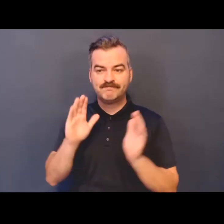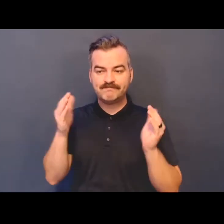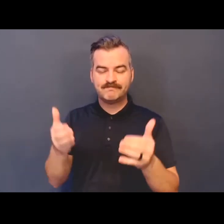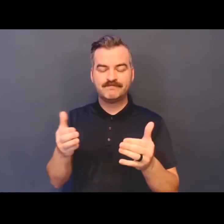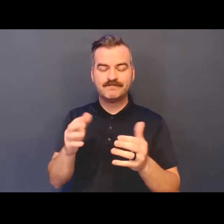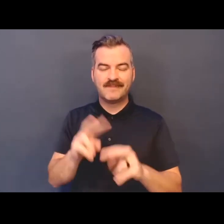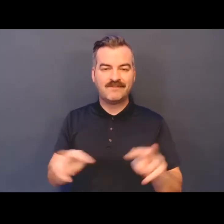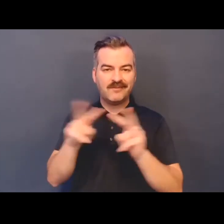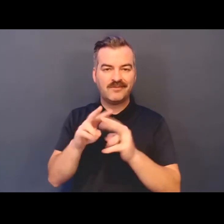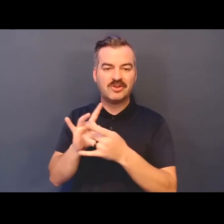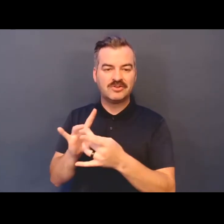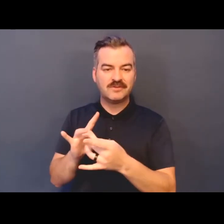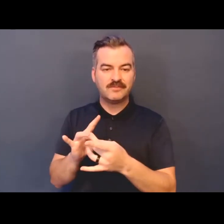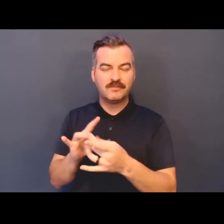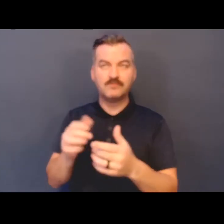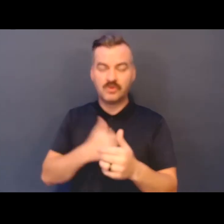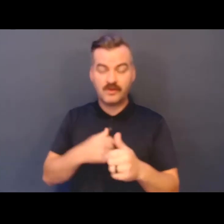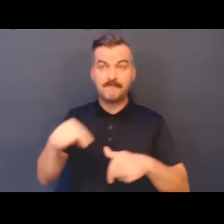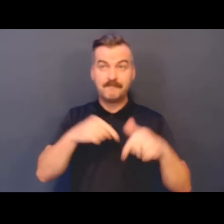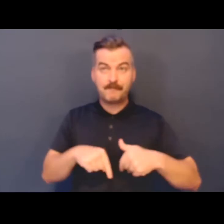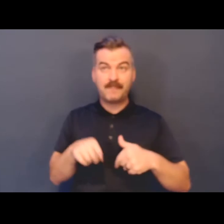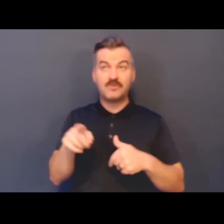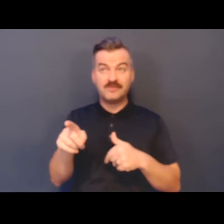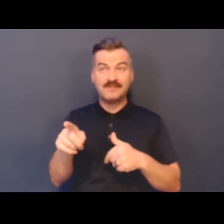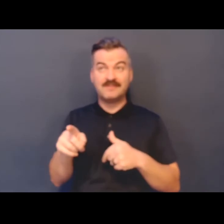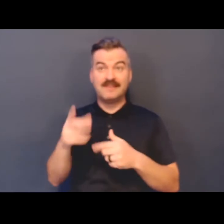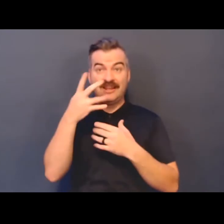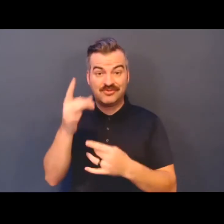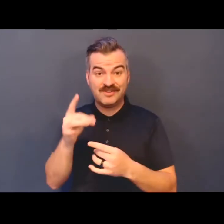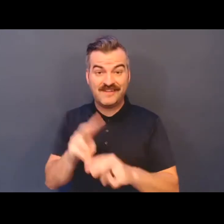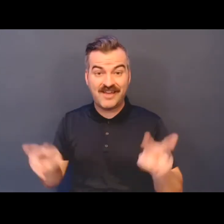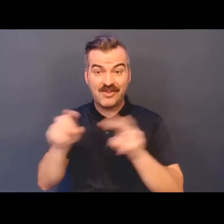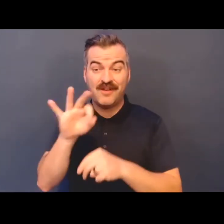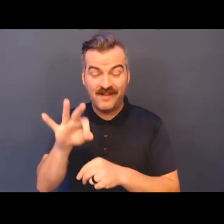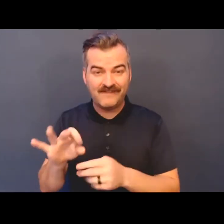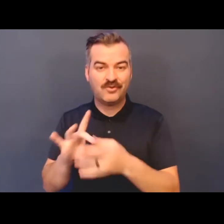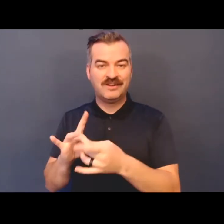with non. Sorry, she's interested in the value of relationships with non speaking intellectually